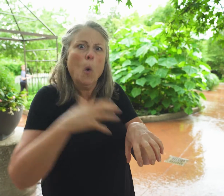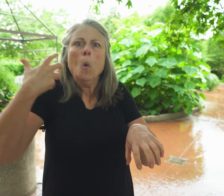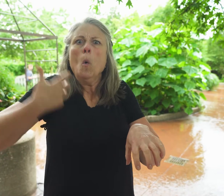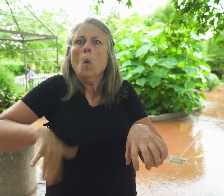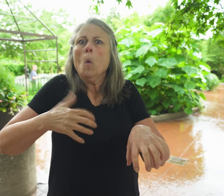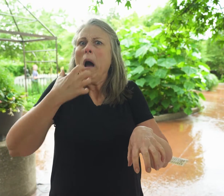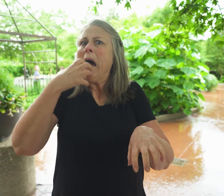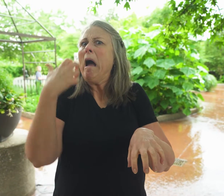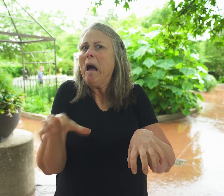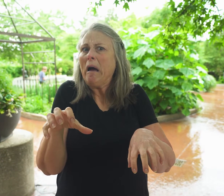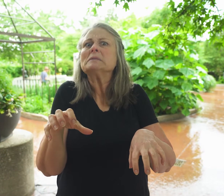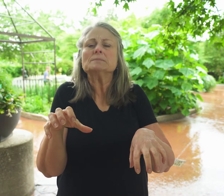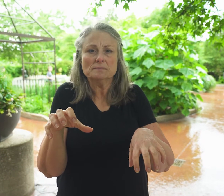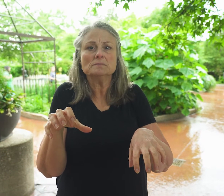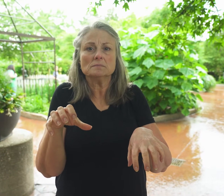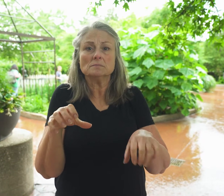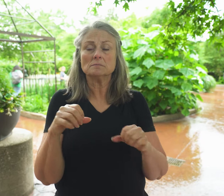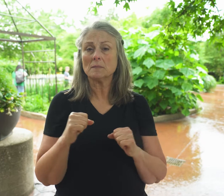and you touch it, and you realize it, whoa, it's hot.